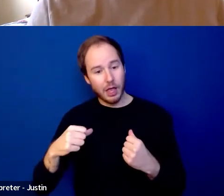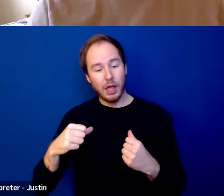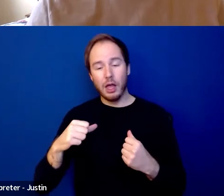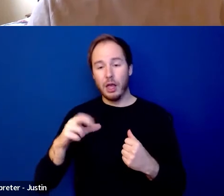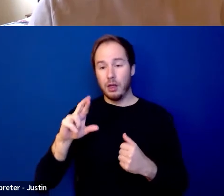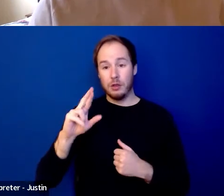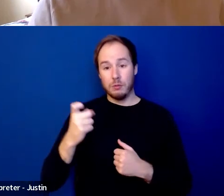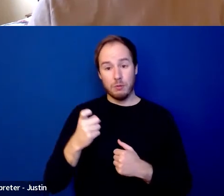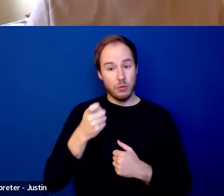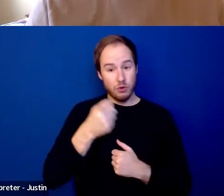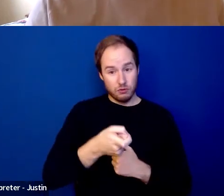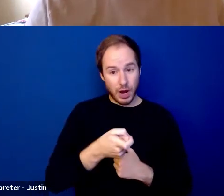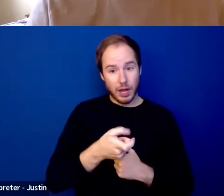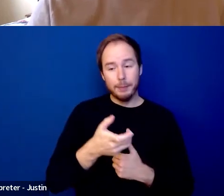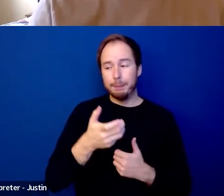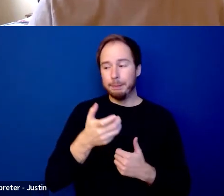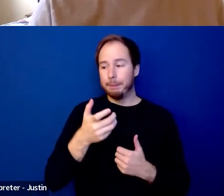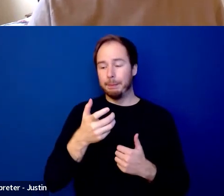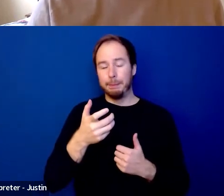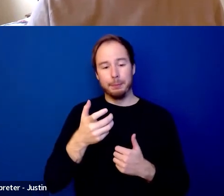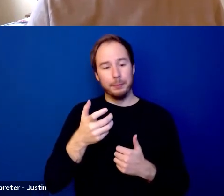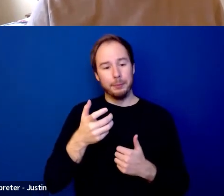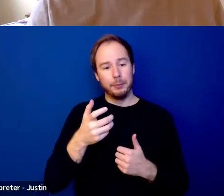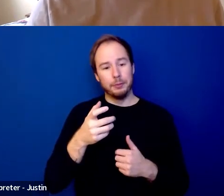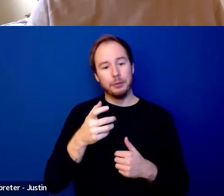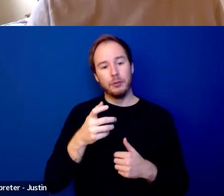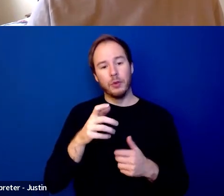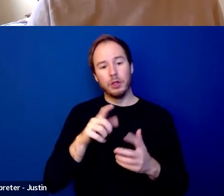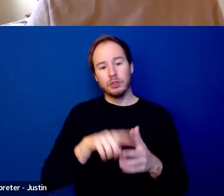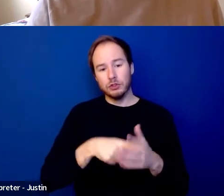getting people started on buprenorphine on the streets